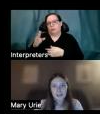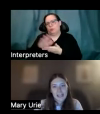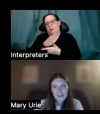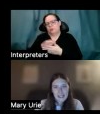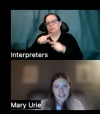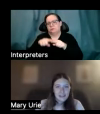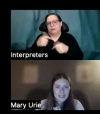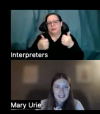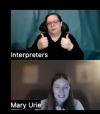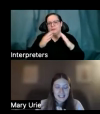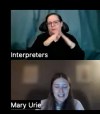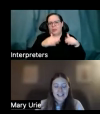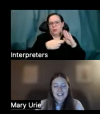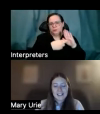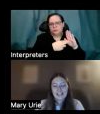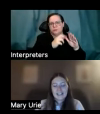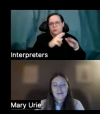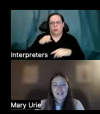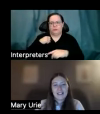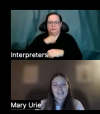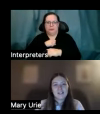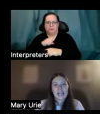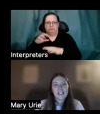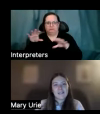you're on the House side or the Senate side. And it'll just ask